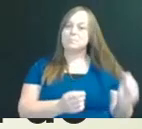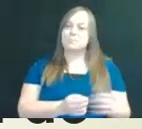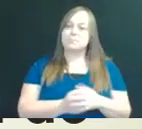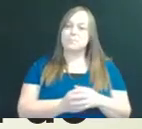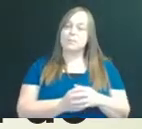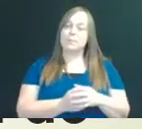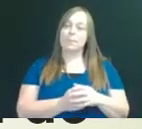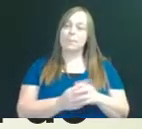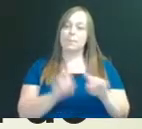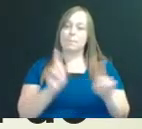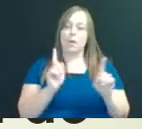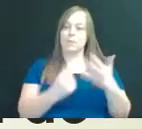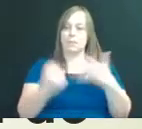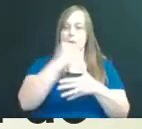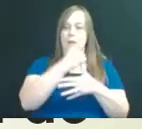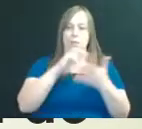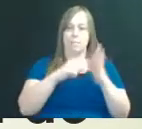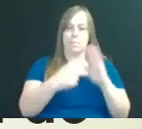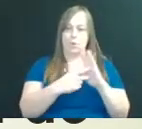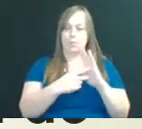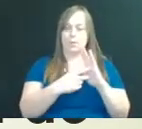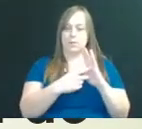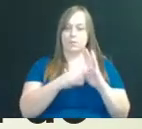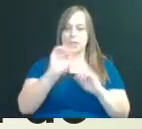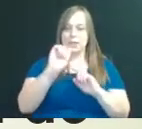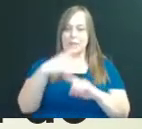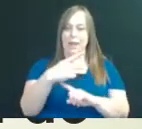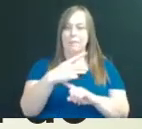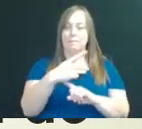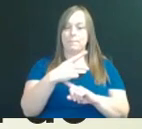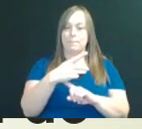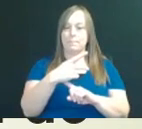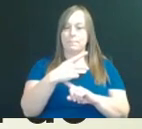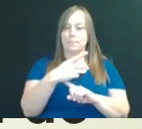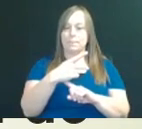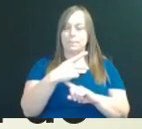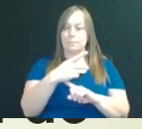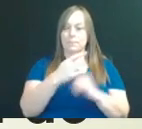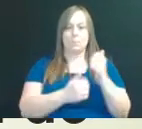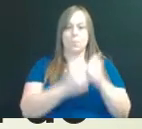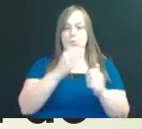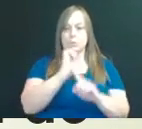But the primary purpose is it's really the majority of cases that we see are